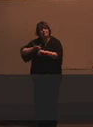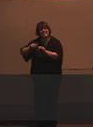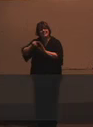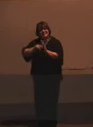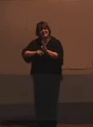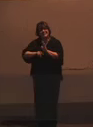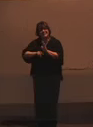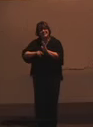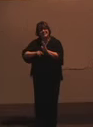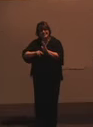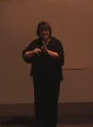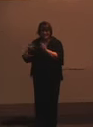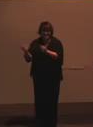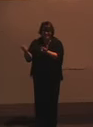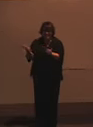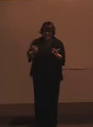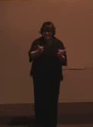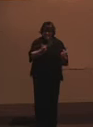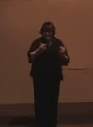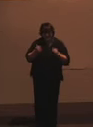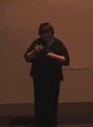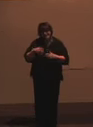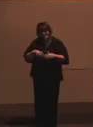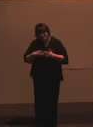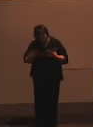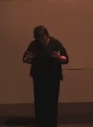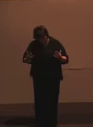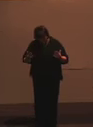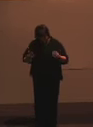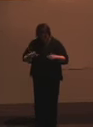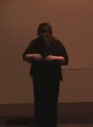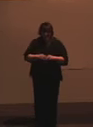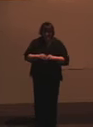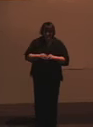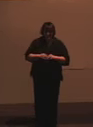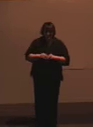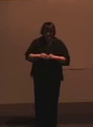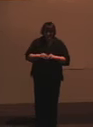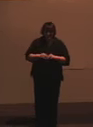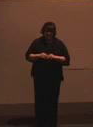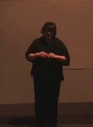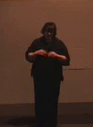So, oh, wasting-- not wasting, but paying a lot of money